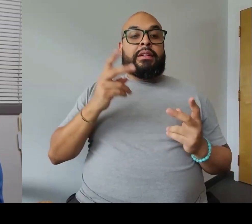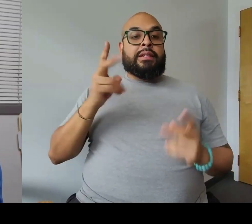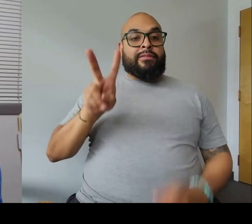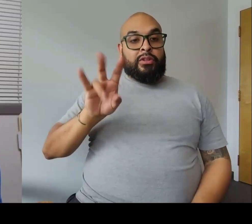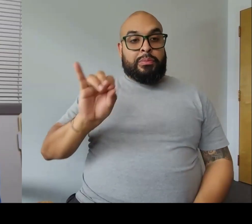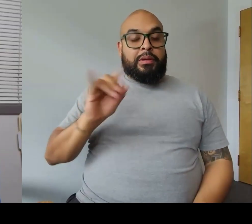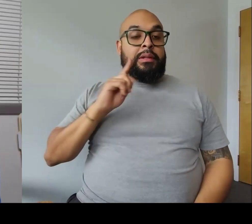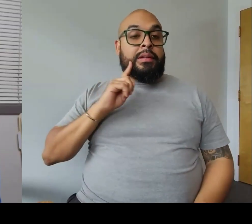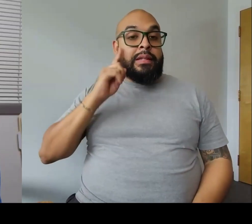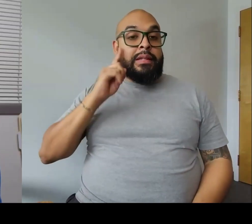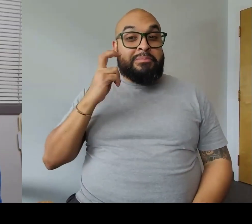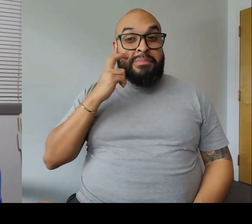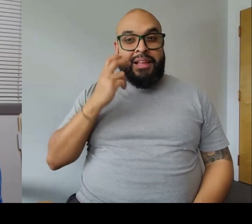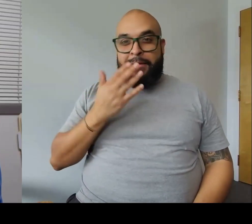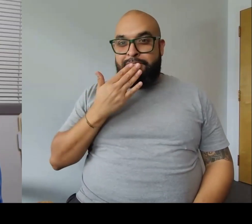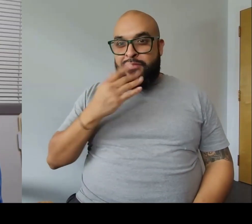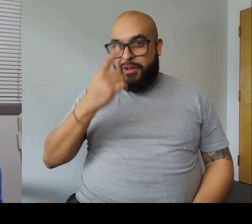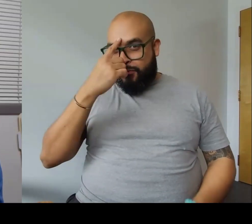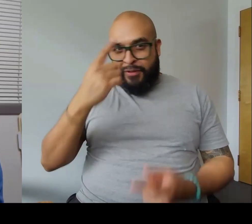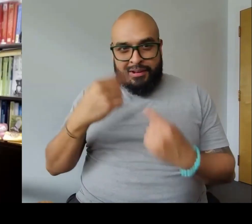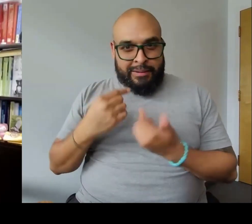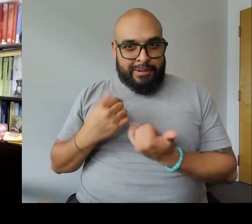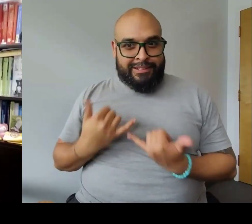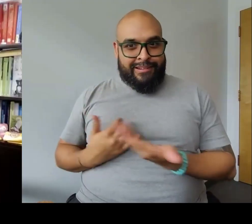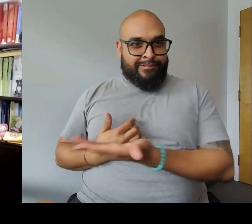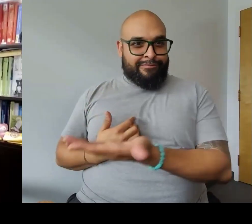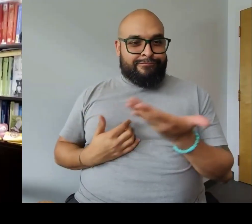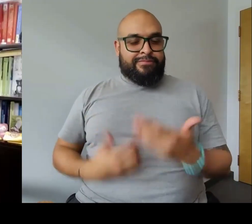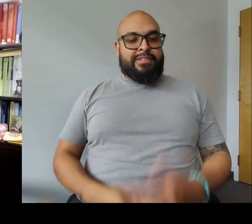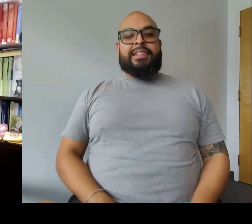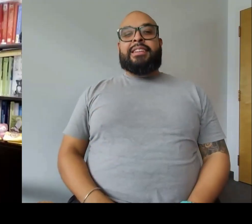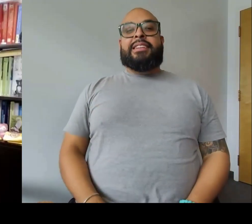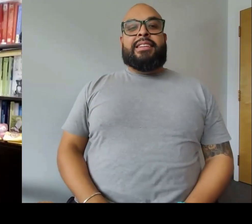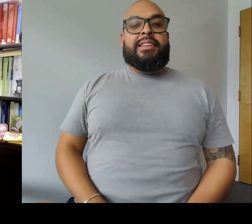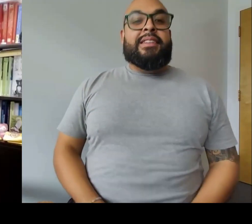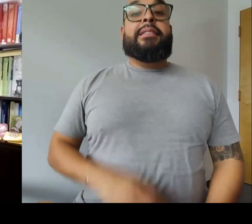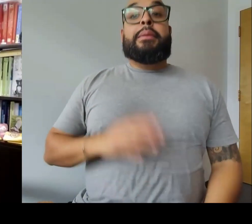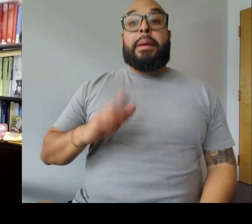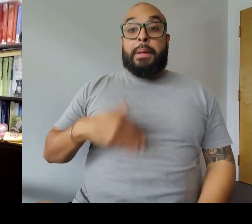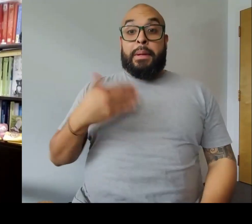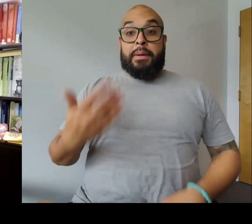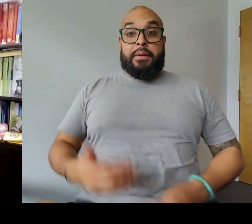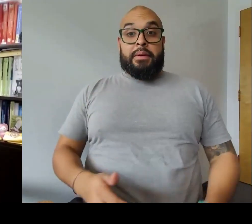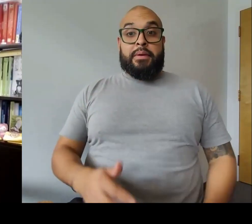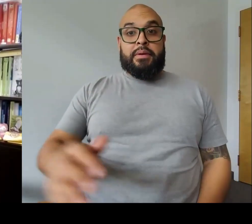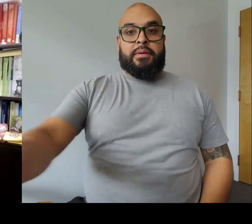So thank you all for attending today. Lovely. And next we'll go over to Leah.